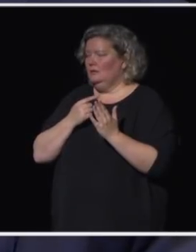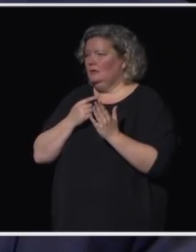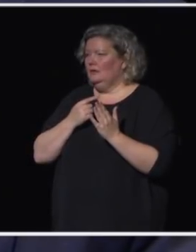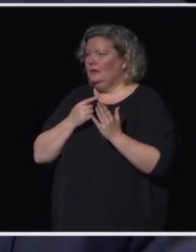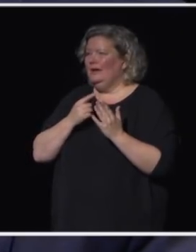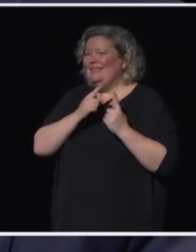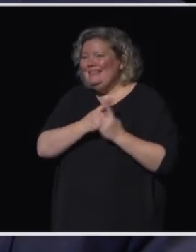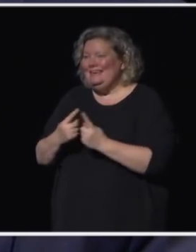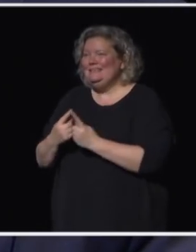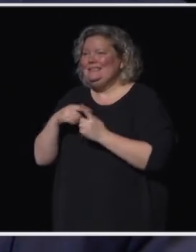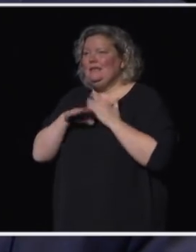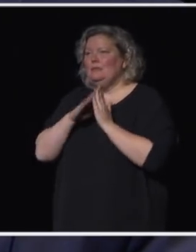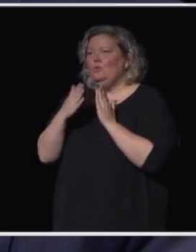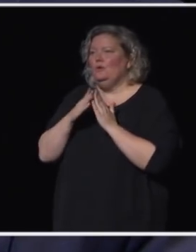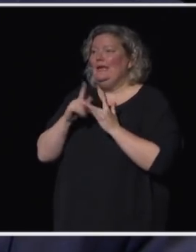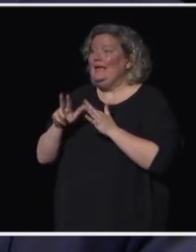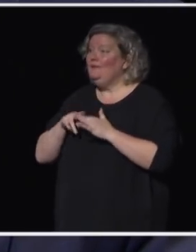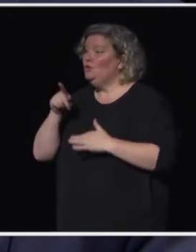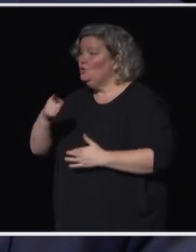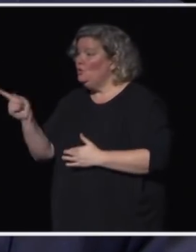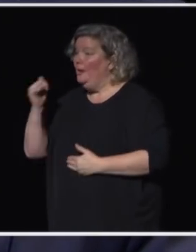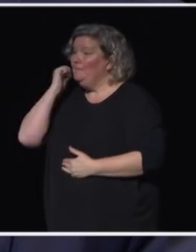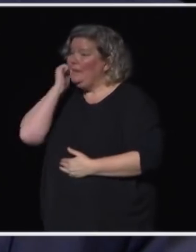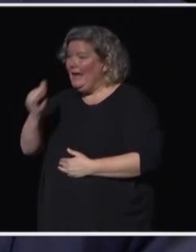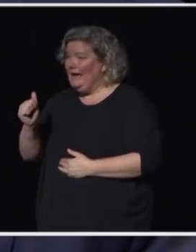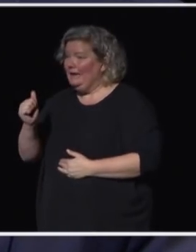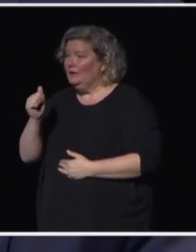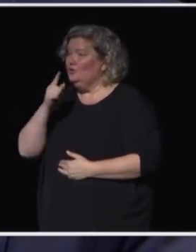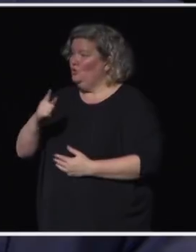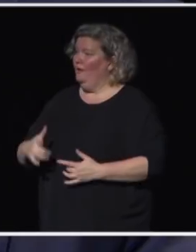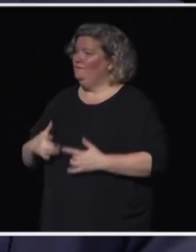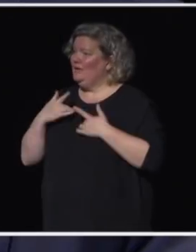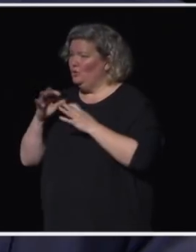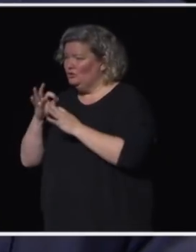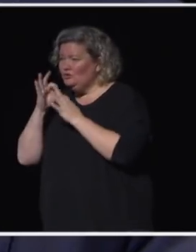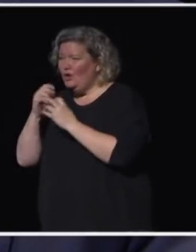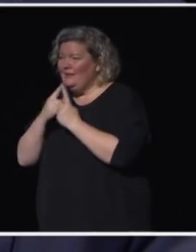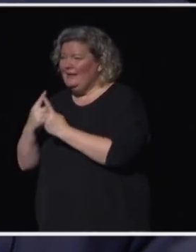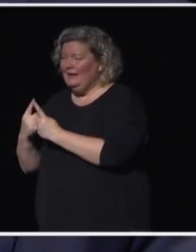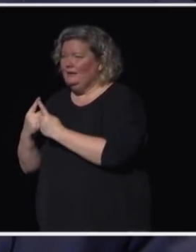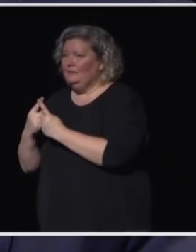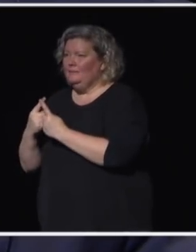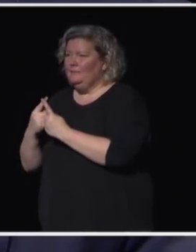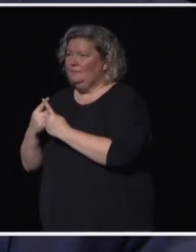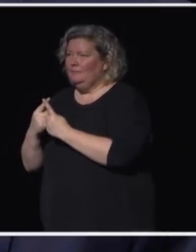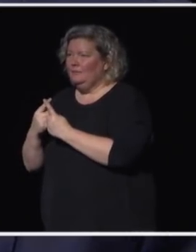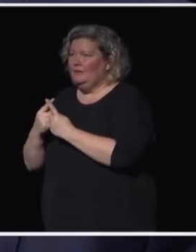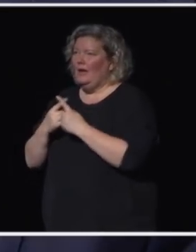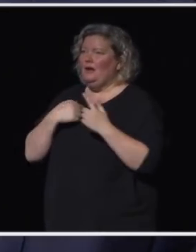that if you are black that you feel that at that point in time I was trying to write this book and I guess to some extent even now,